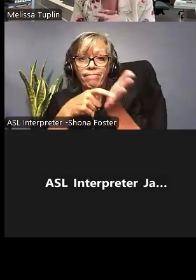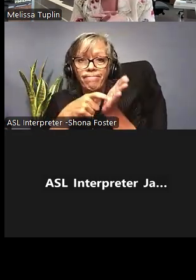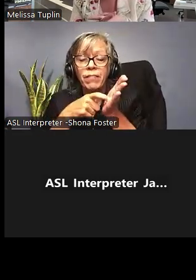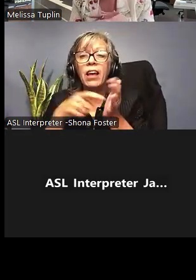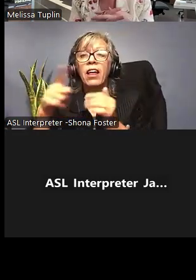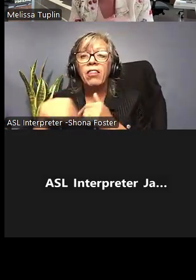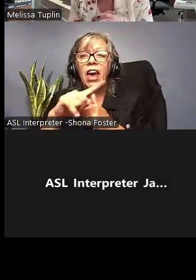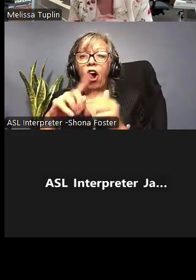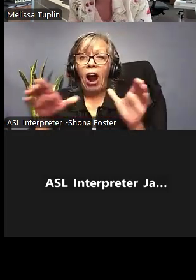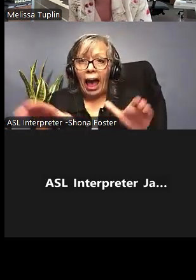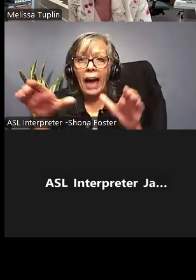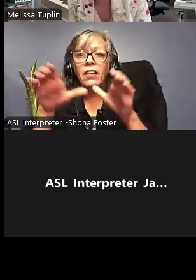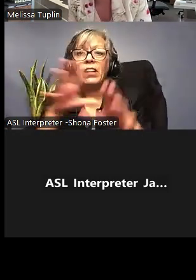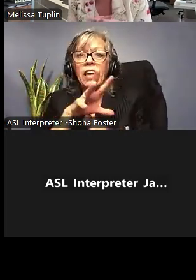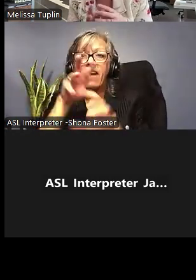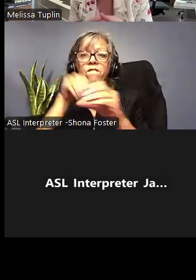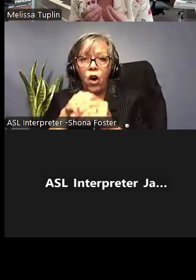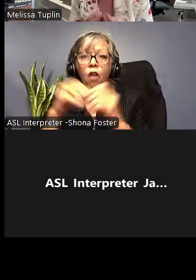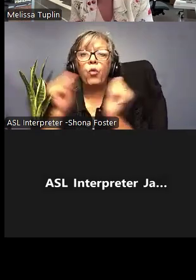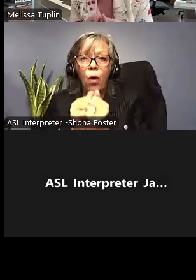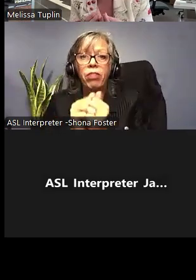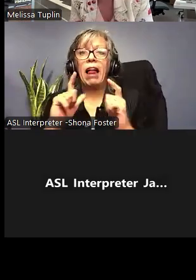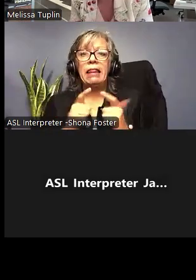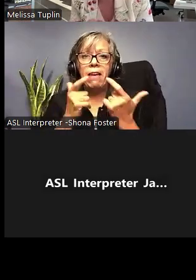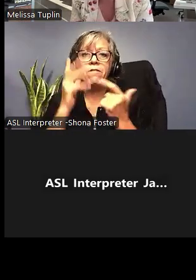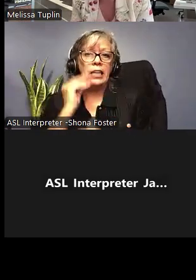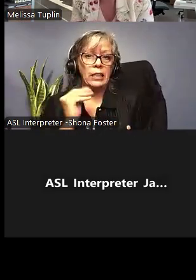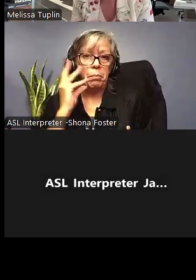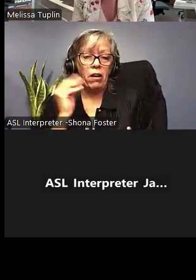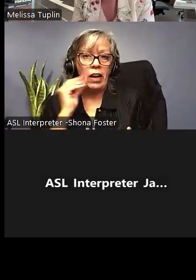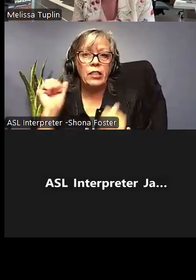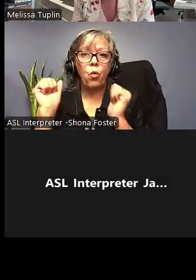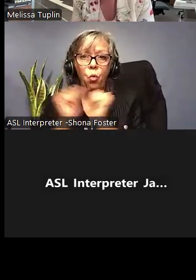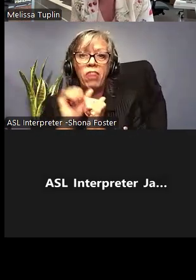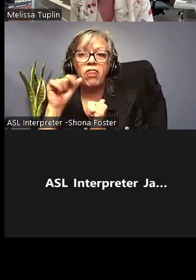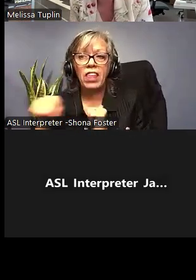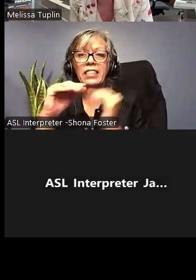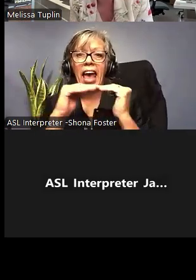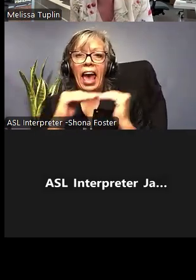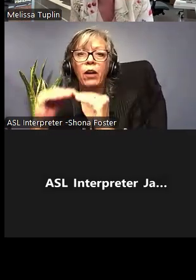centred in the lived experience of the specific equity-deserving community they are serving.